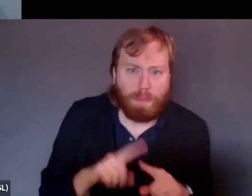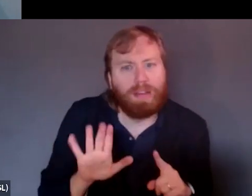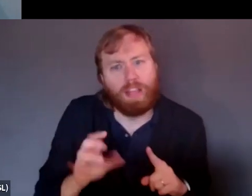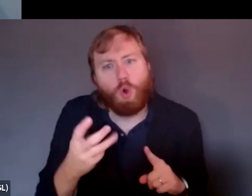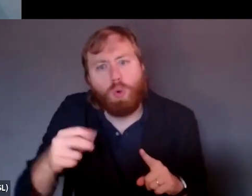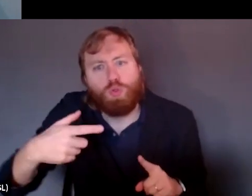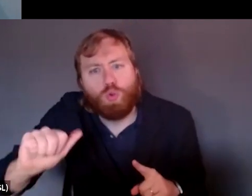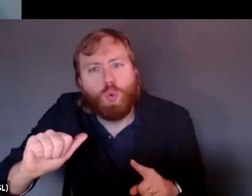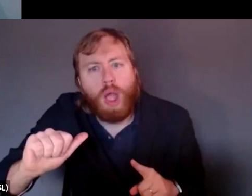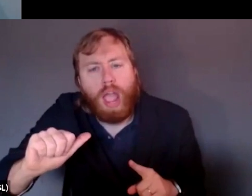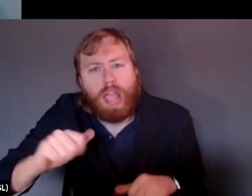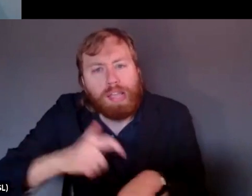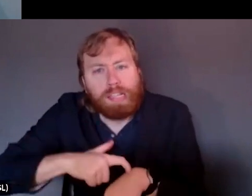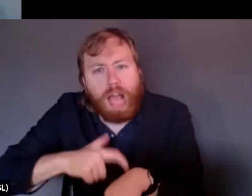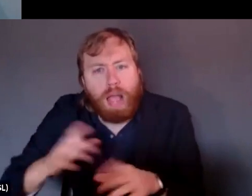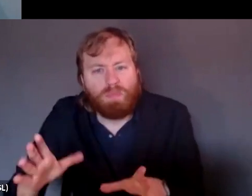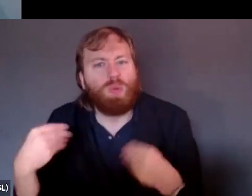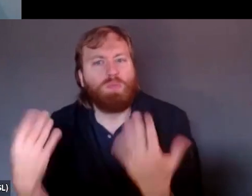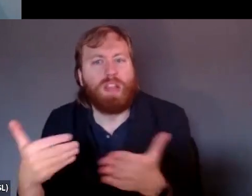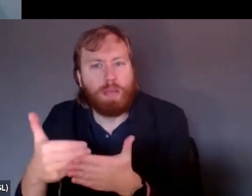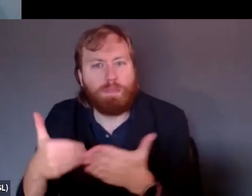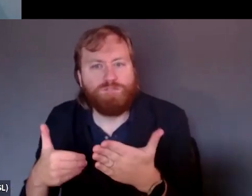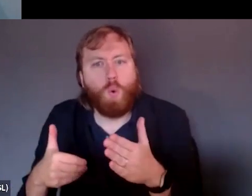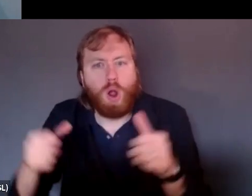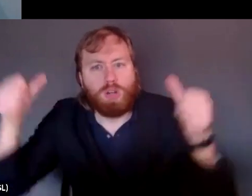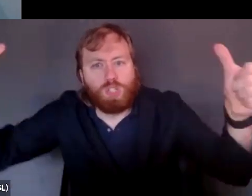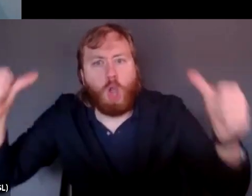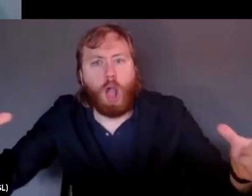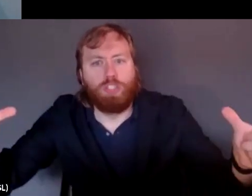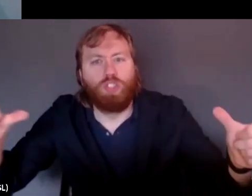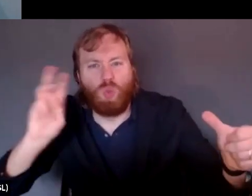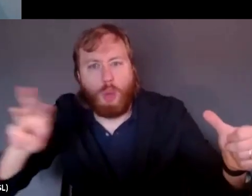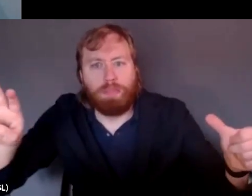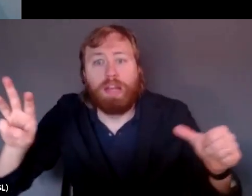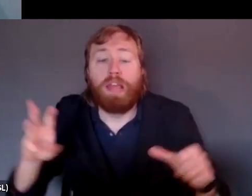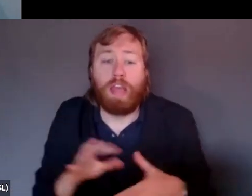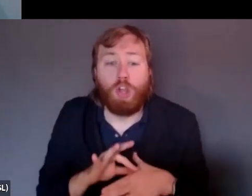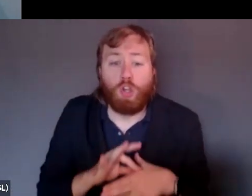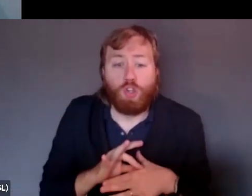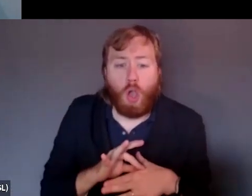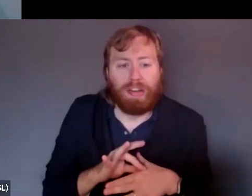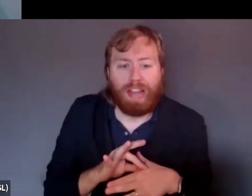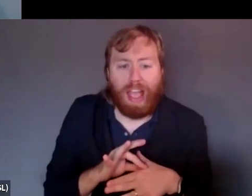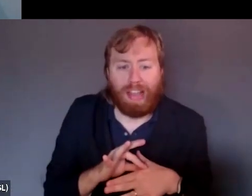that will provide to them before launch and then a content freeze that lasts a while as well. For something of this long, we plan to have